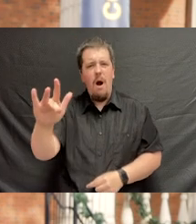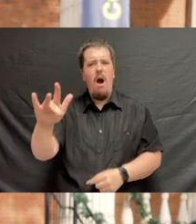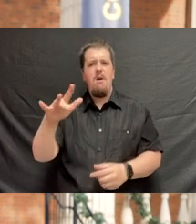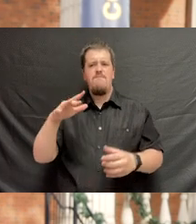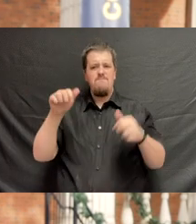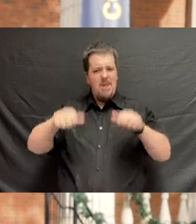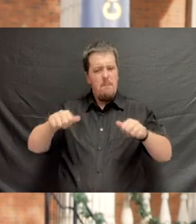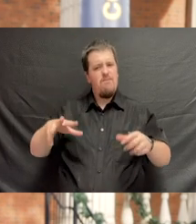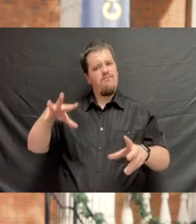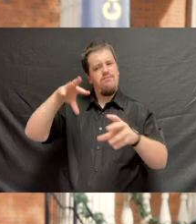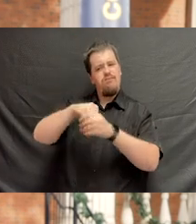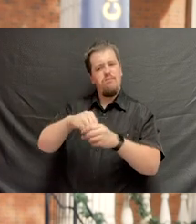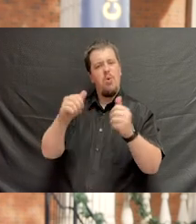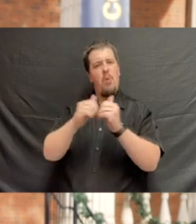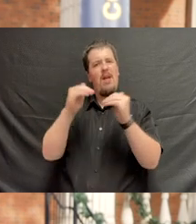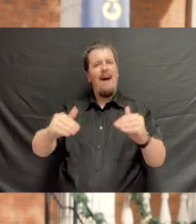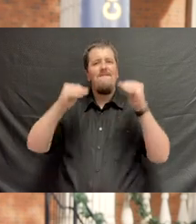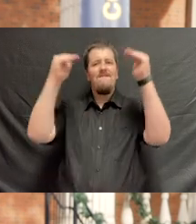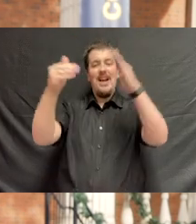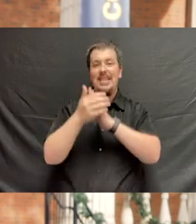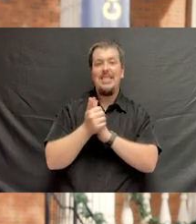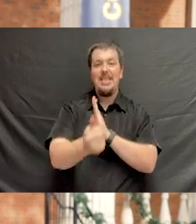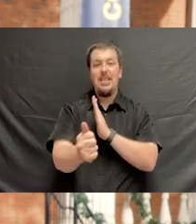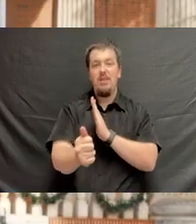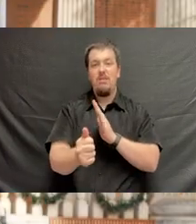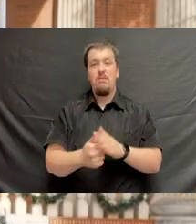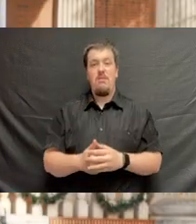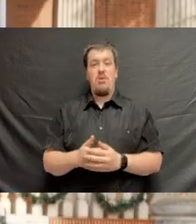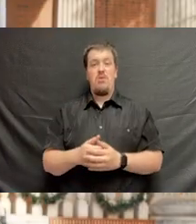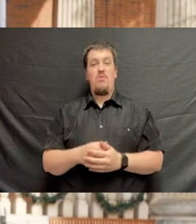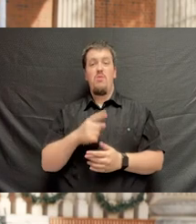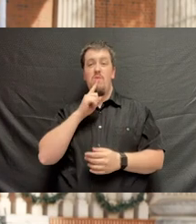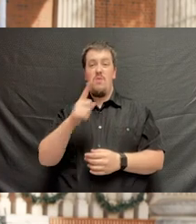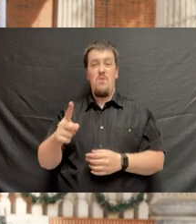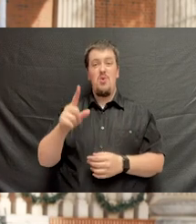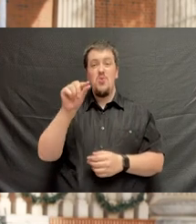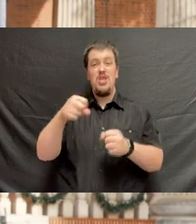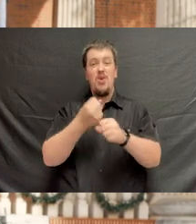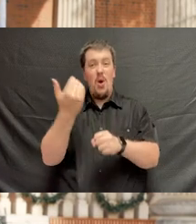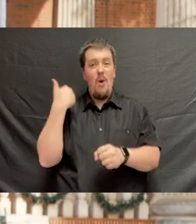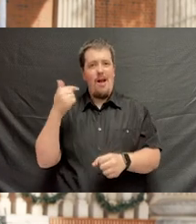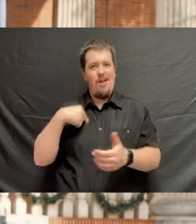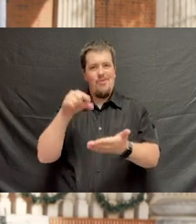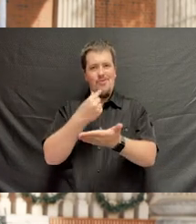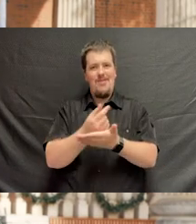engaged citizens with advanced skills. Over two decades ago, I graduated from ETSU